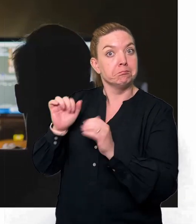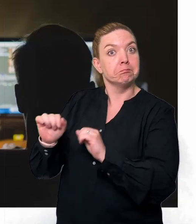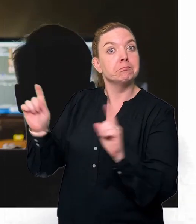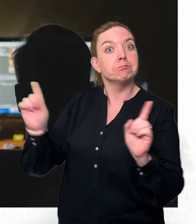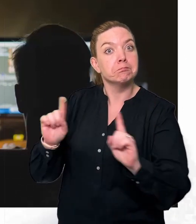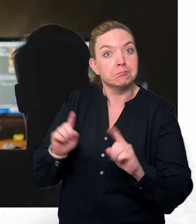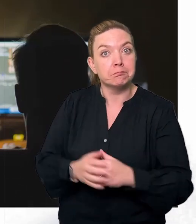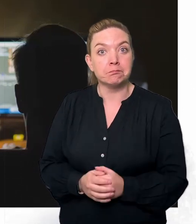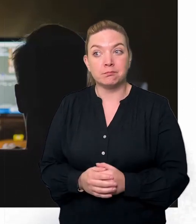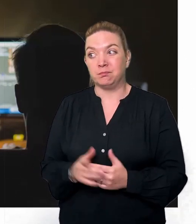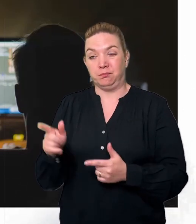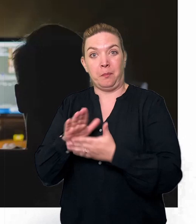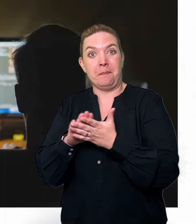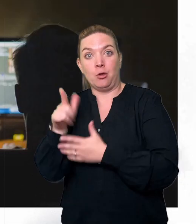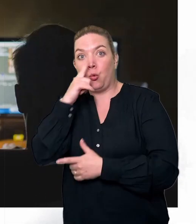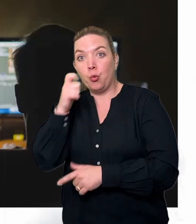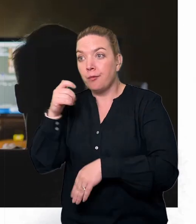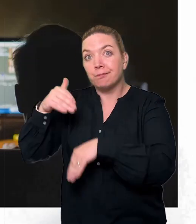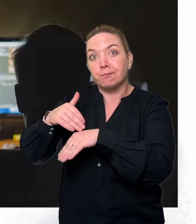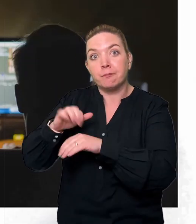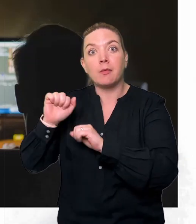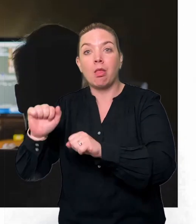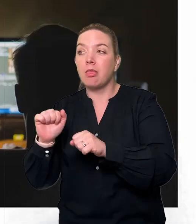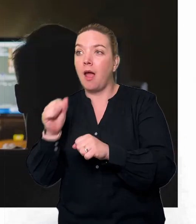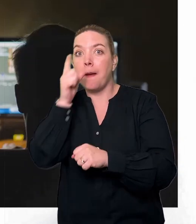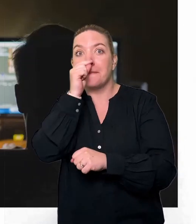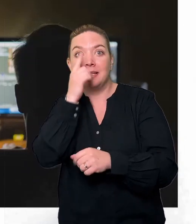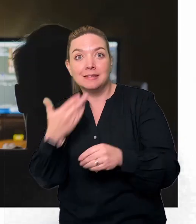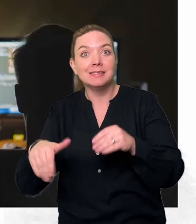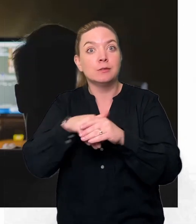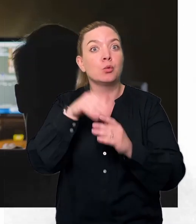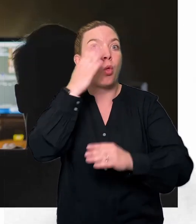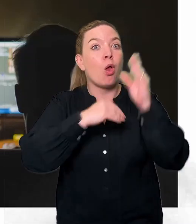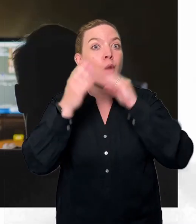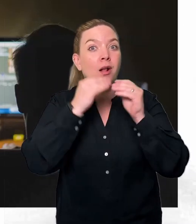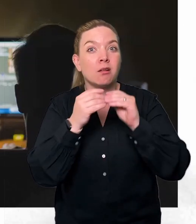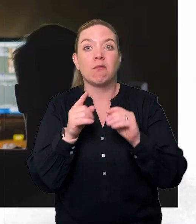such as juggling caring responsibilities, or joining the learning from a noisy environment.